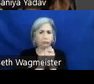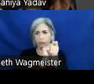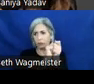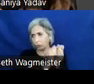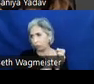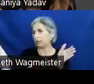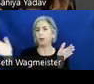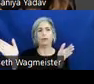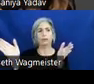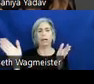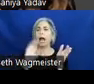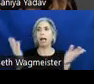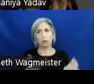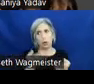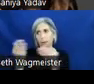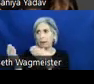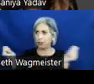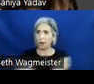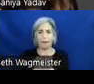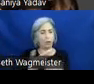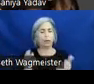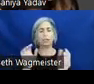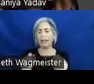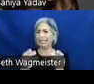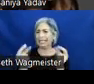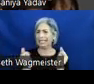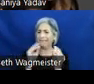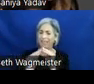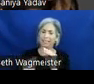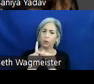It is strong. I recommend it to everybody. Next slide, please.